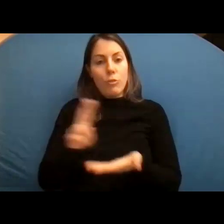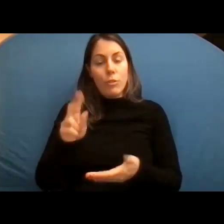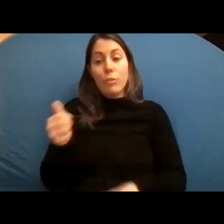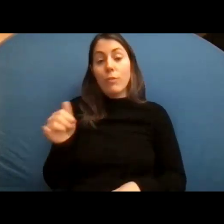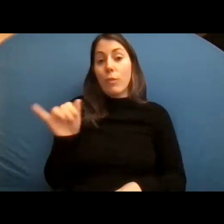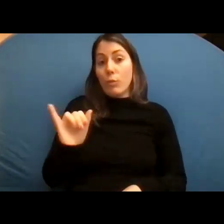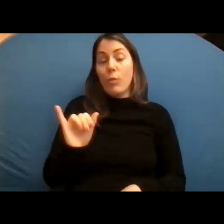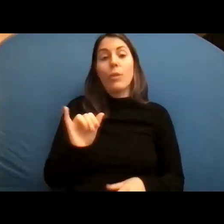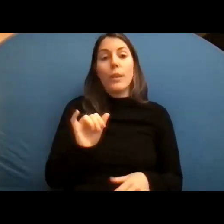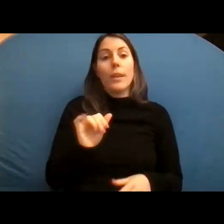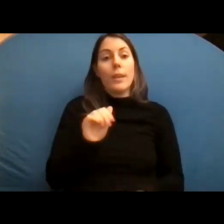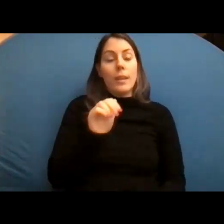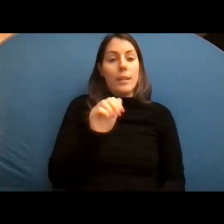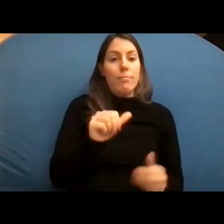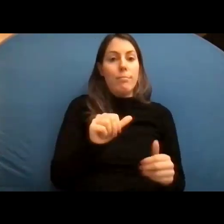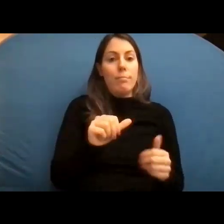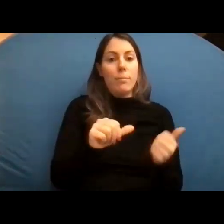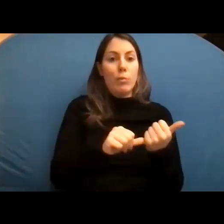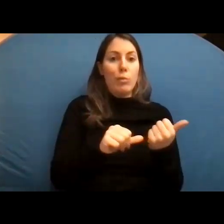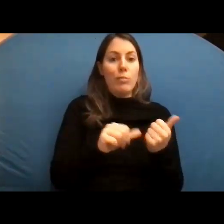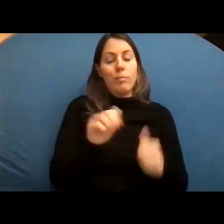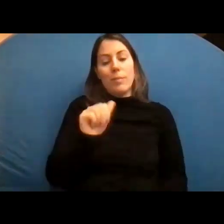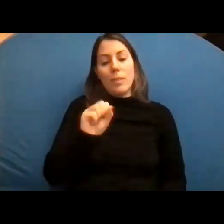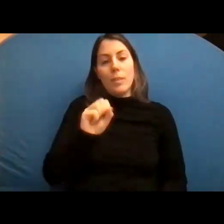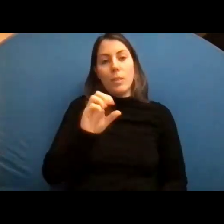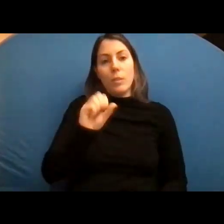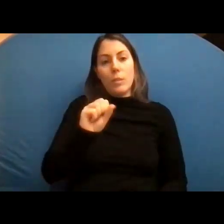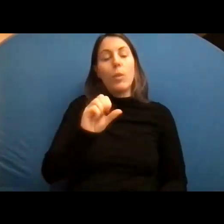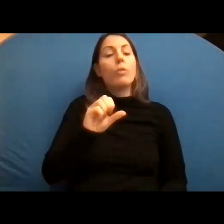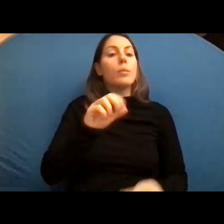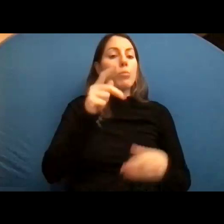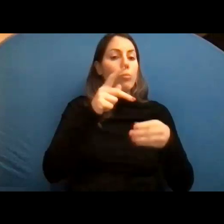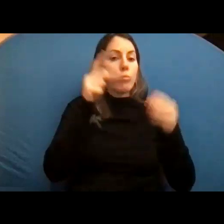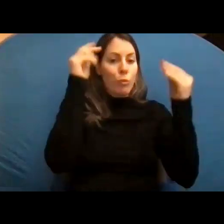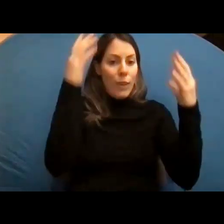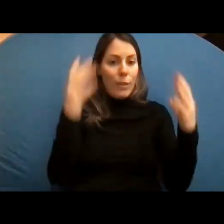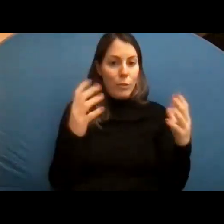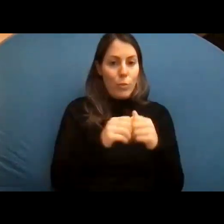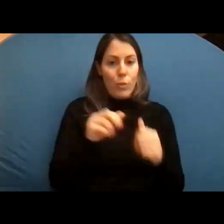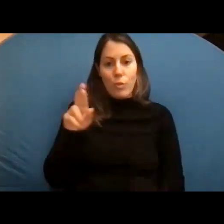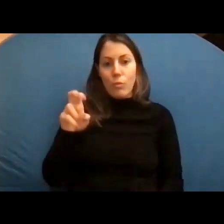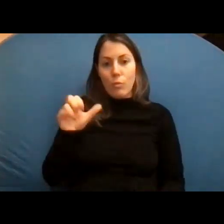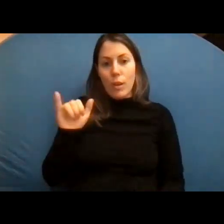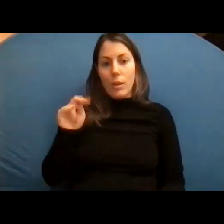Catherine University and is an associate professor at Reynolds Community College in the